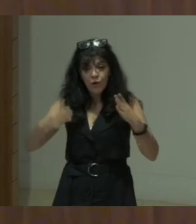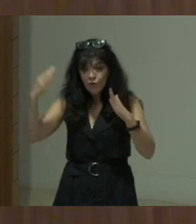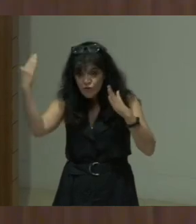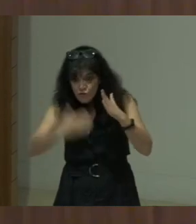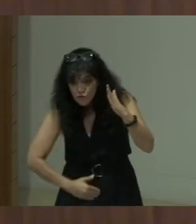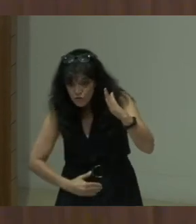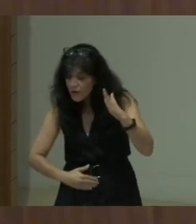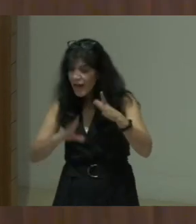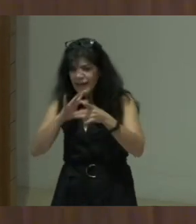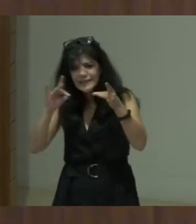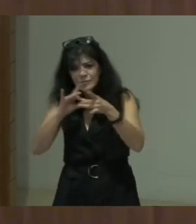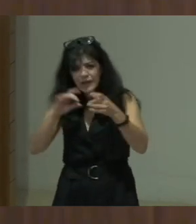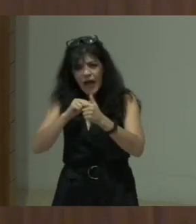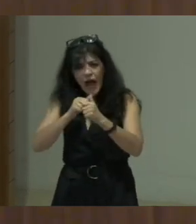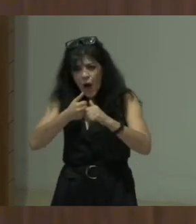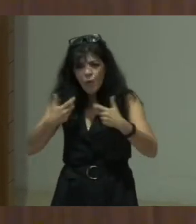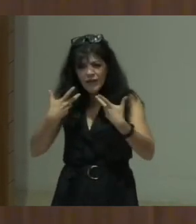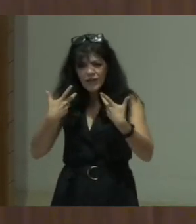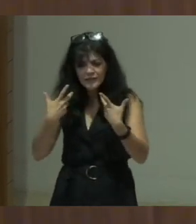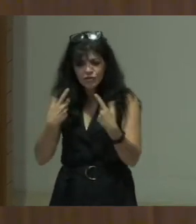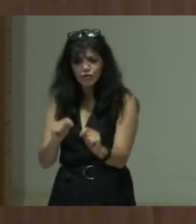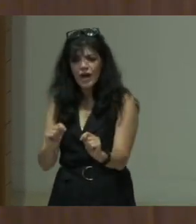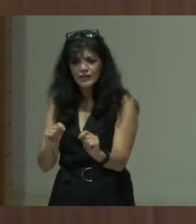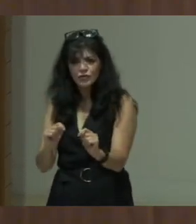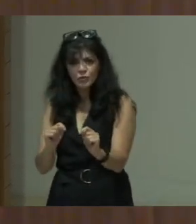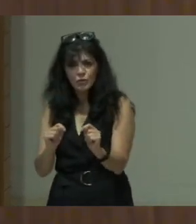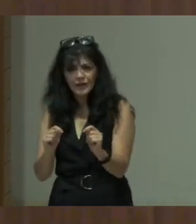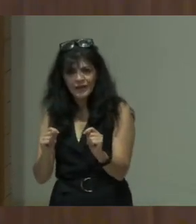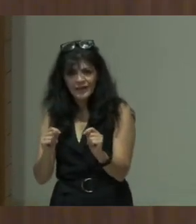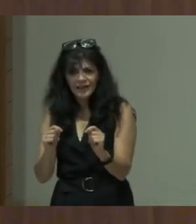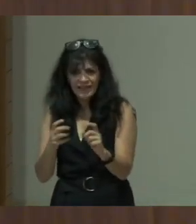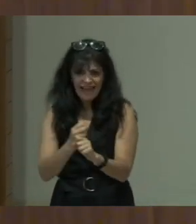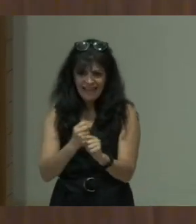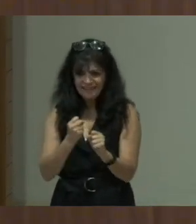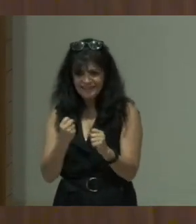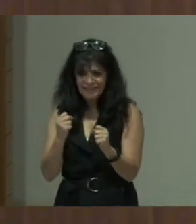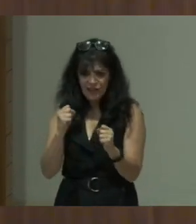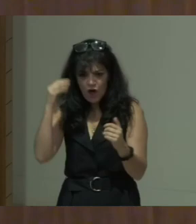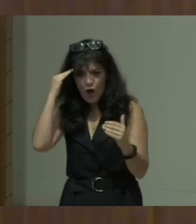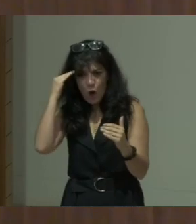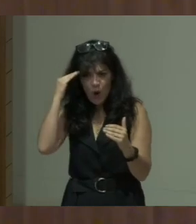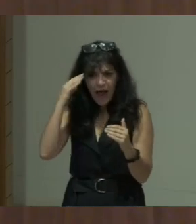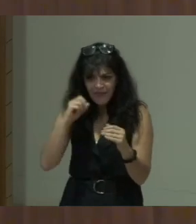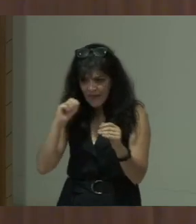how we try to get an overview and how different are the perspectives that we look on the field.